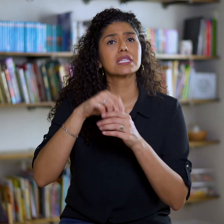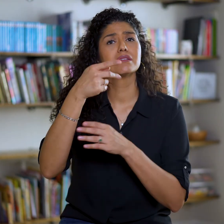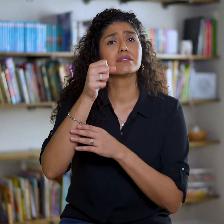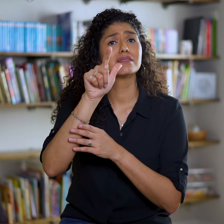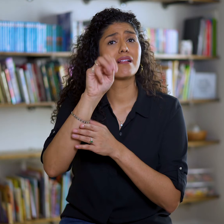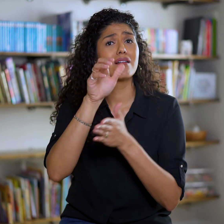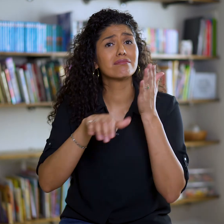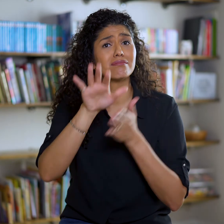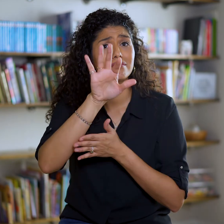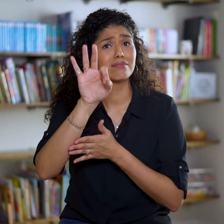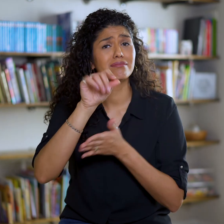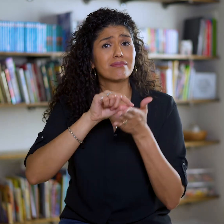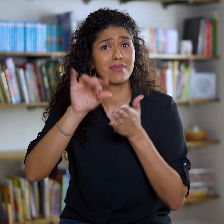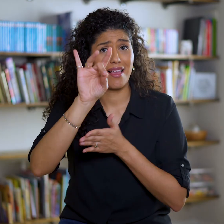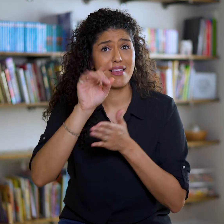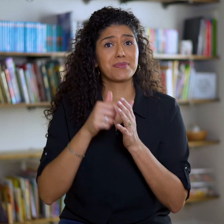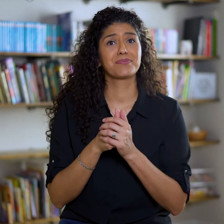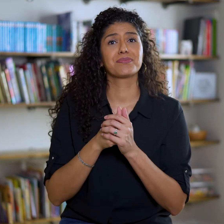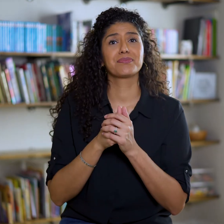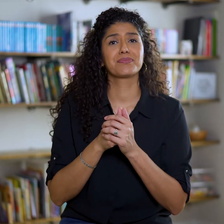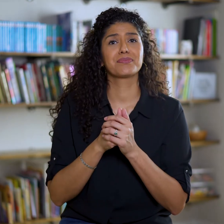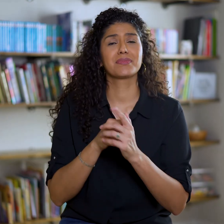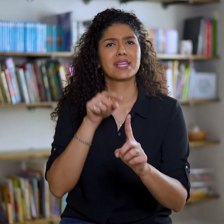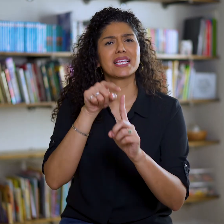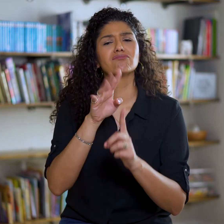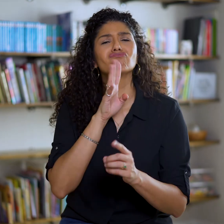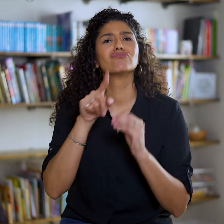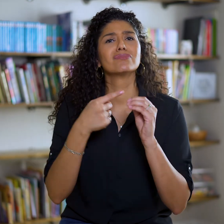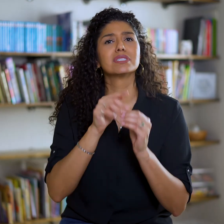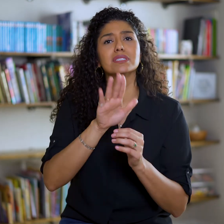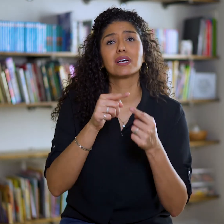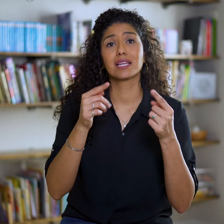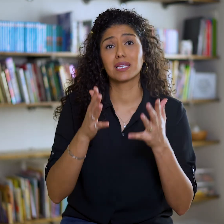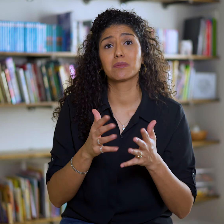In Psalm 59:8, David talks about his enemies,